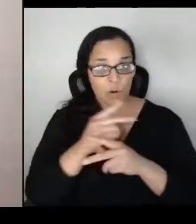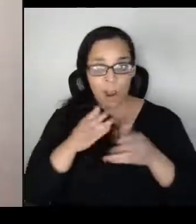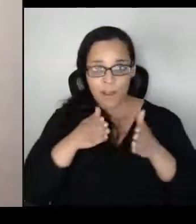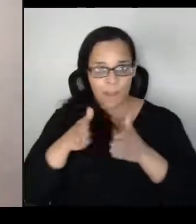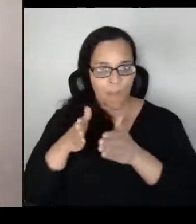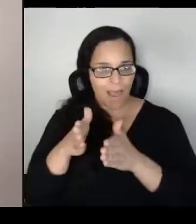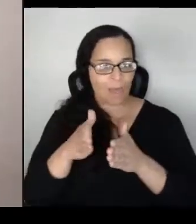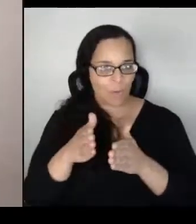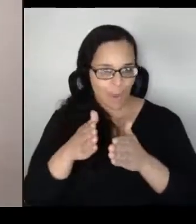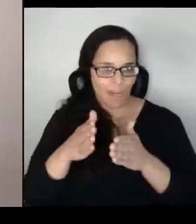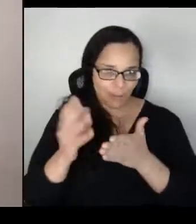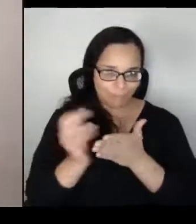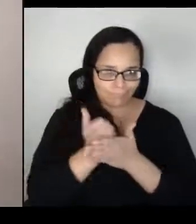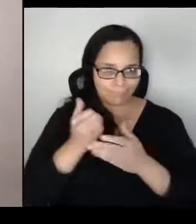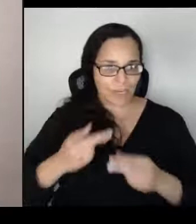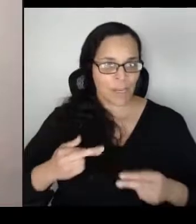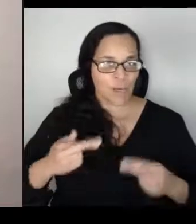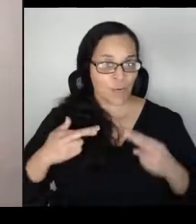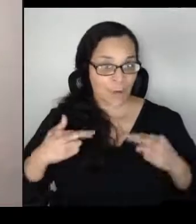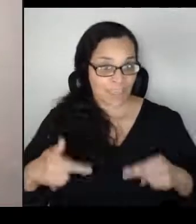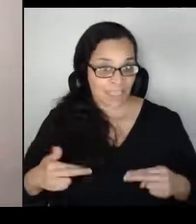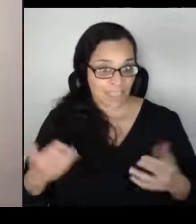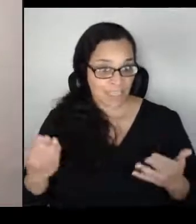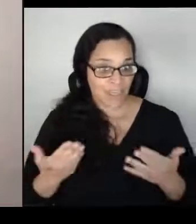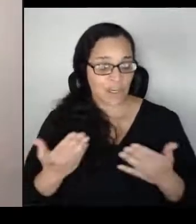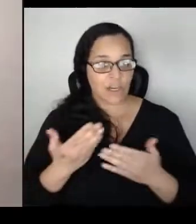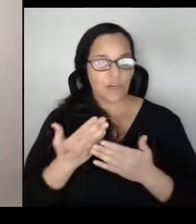some pathway to legal residency, I should say.